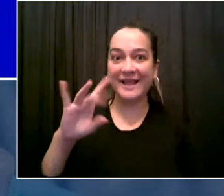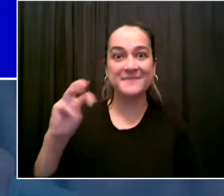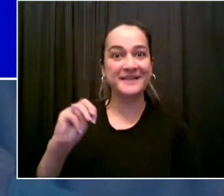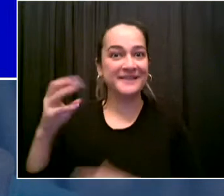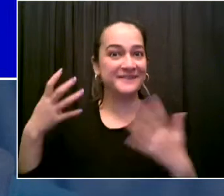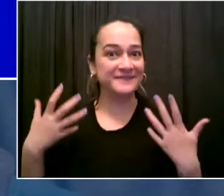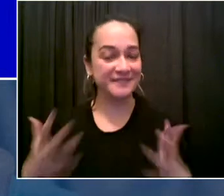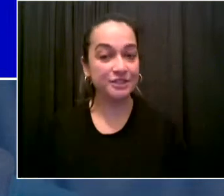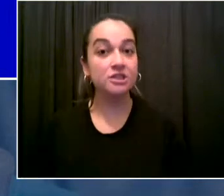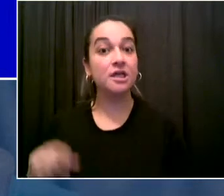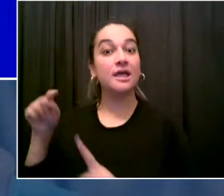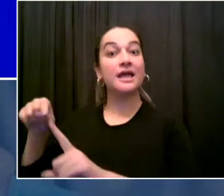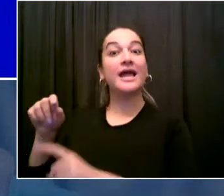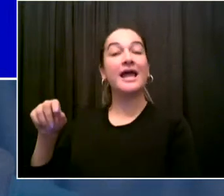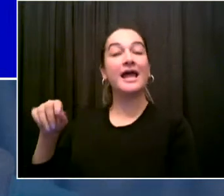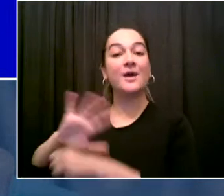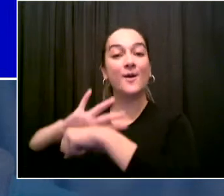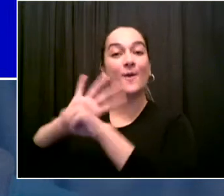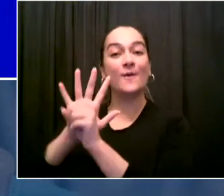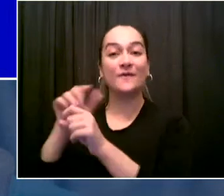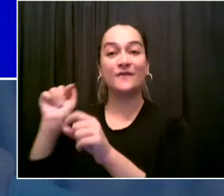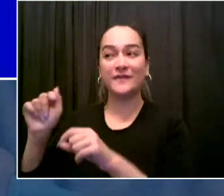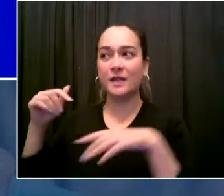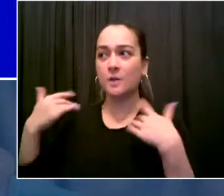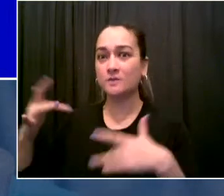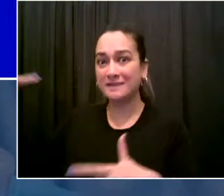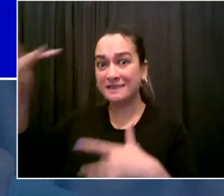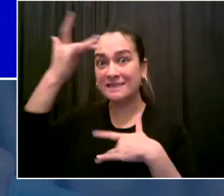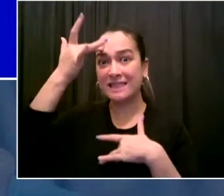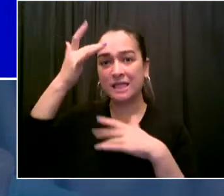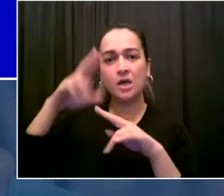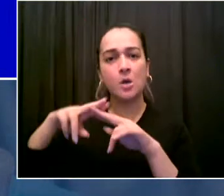WORKING AND THIS IS WHY COVID-19